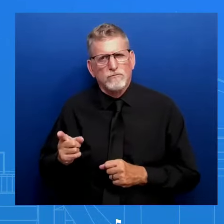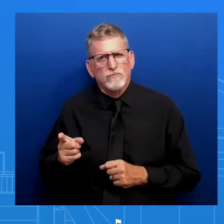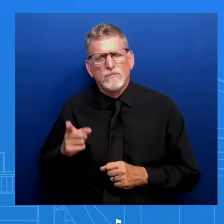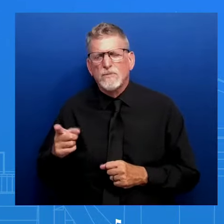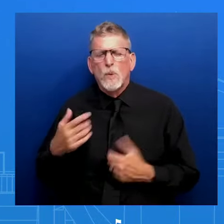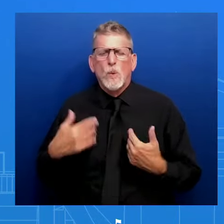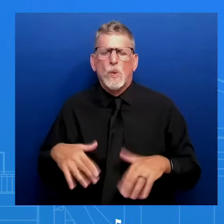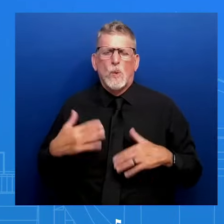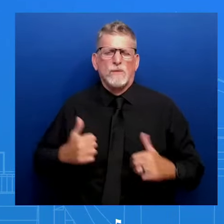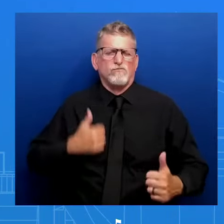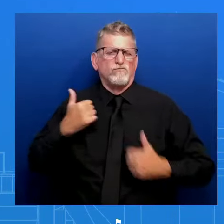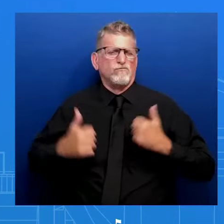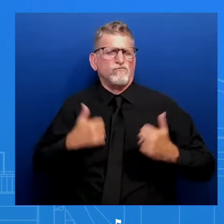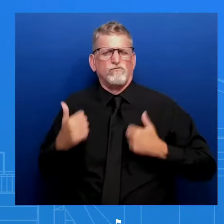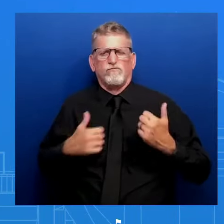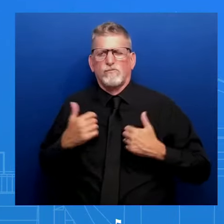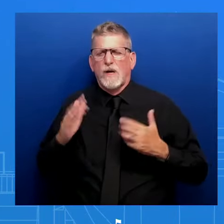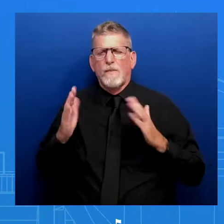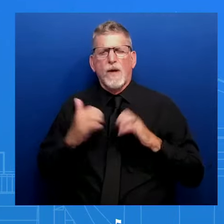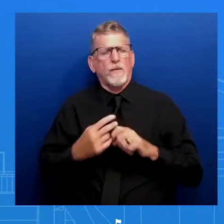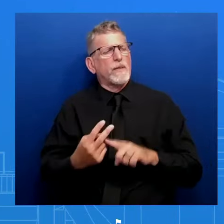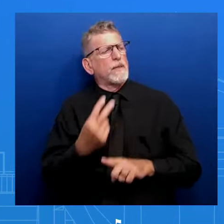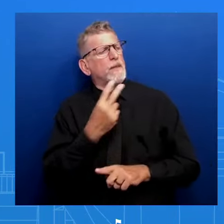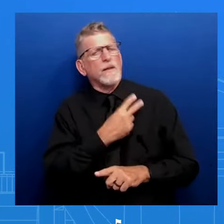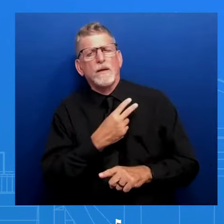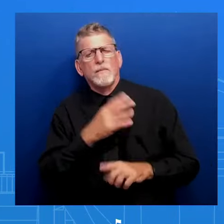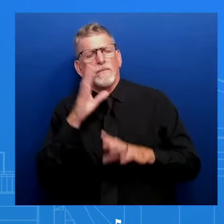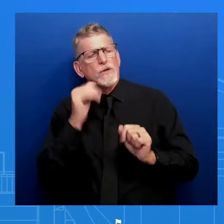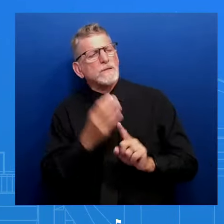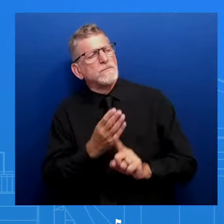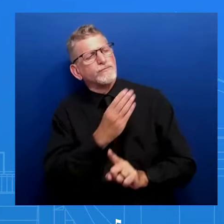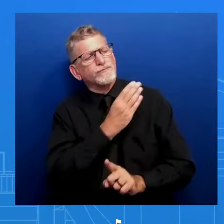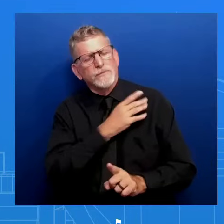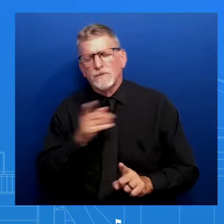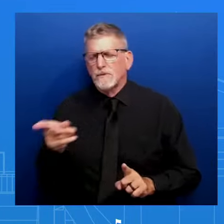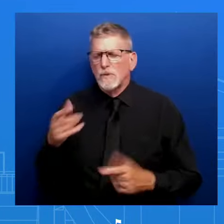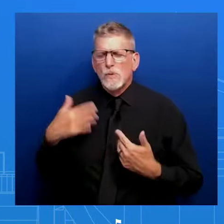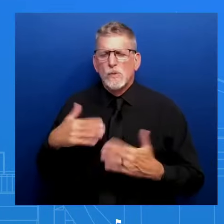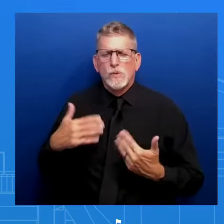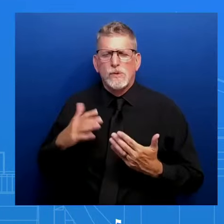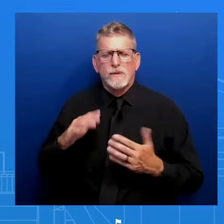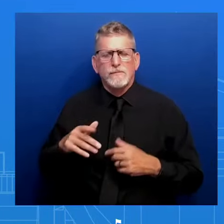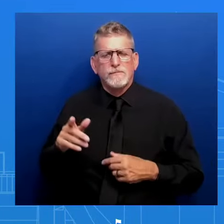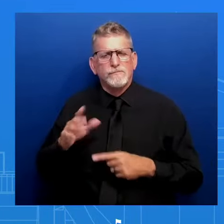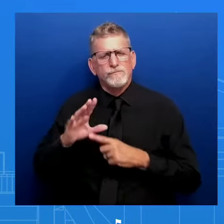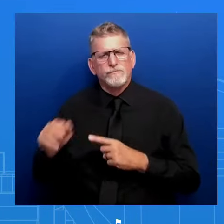on dealing with climate change than any other president. Let's not -- the Inflation Reduction Act is going to make a difference